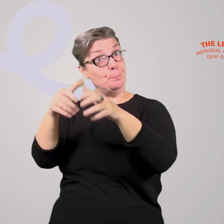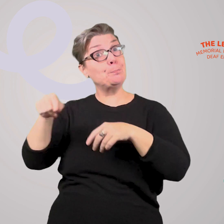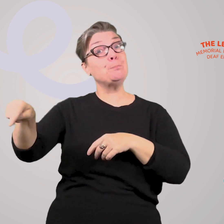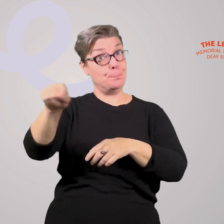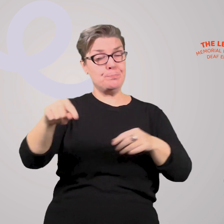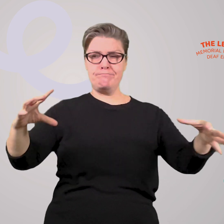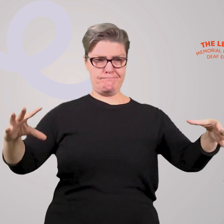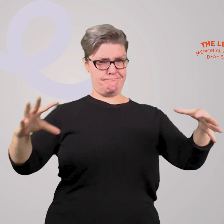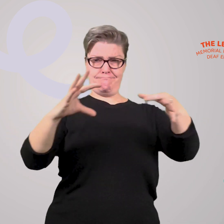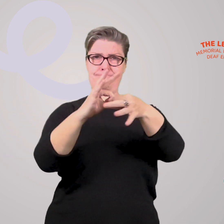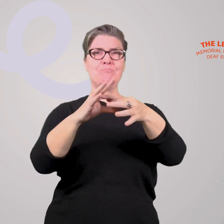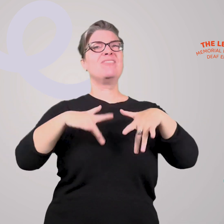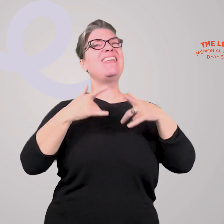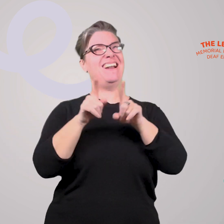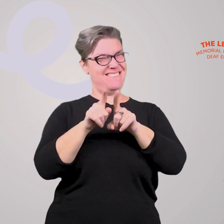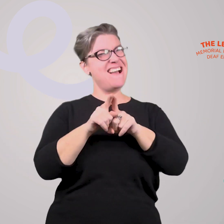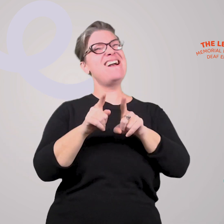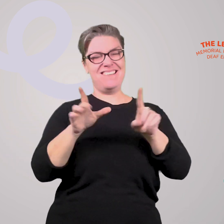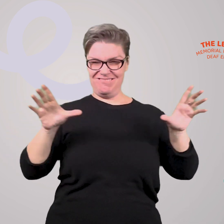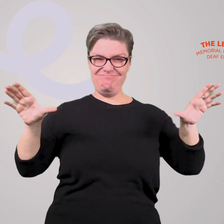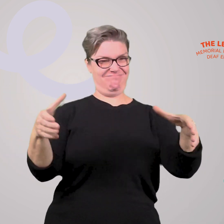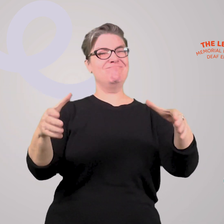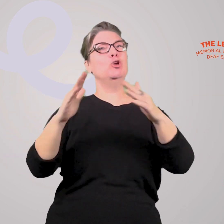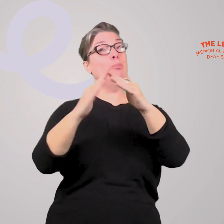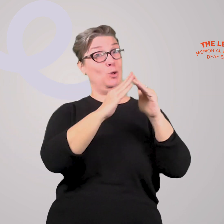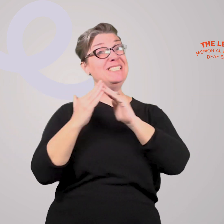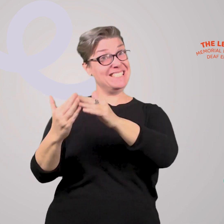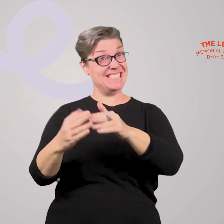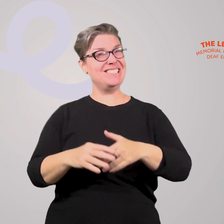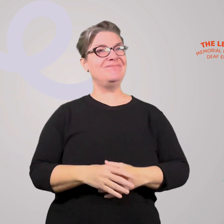to host playgroups to foster a sense of community.